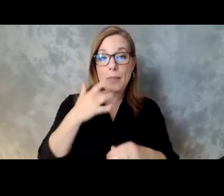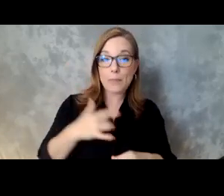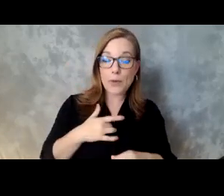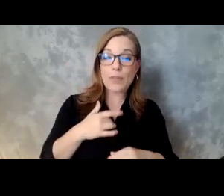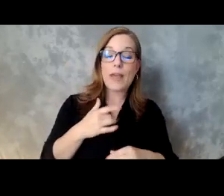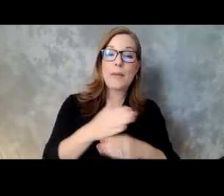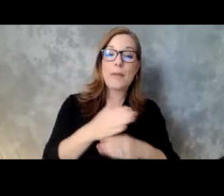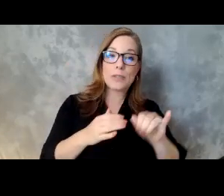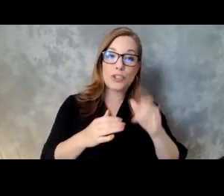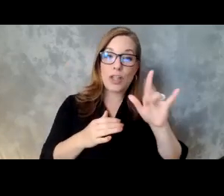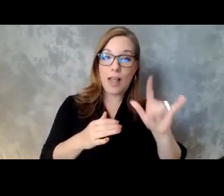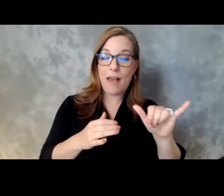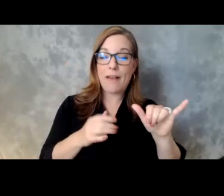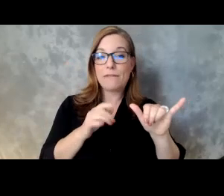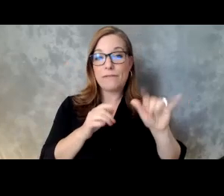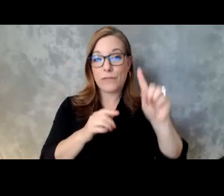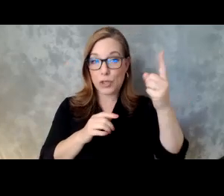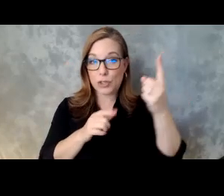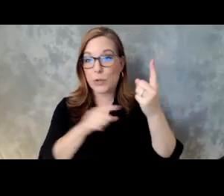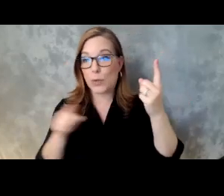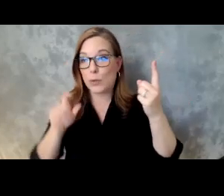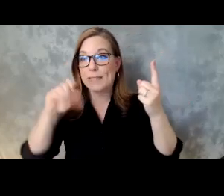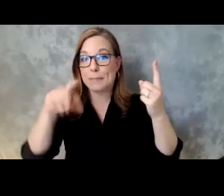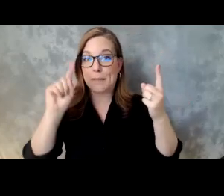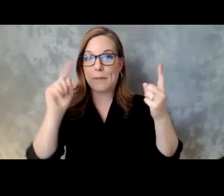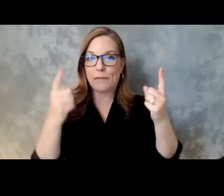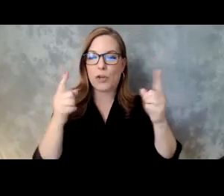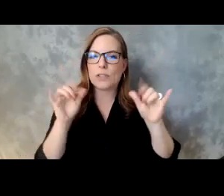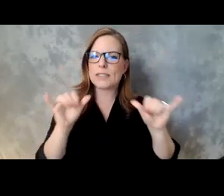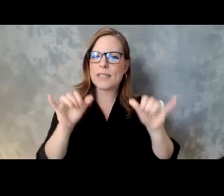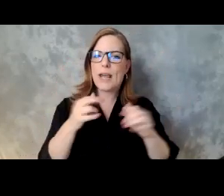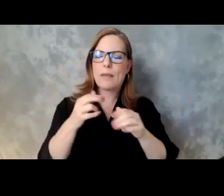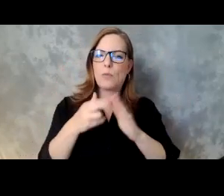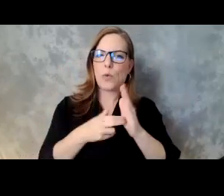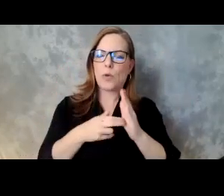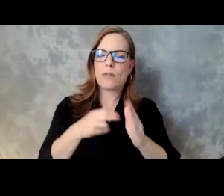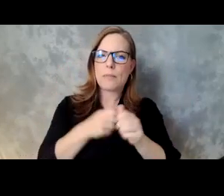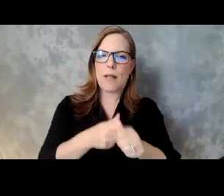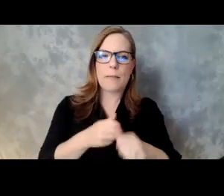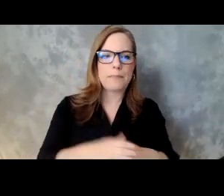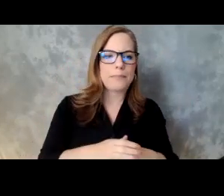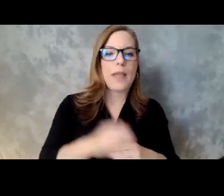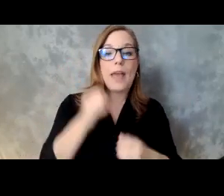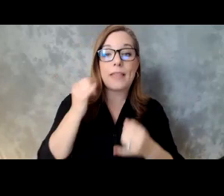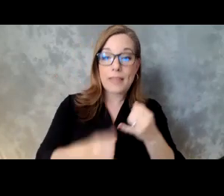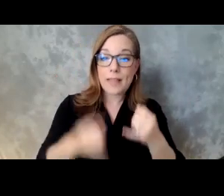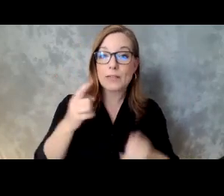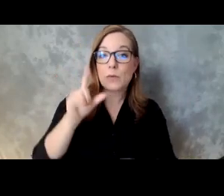and September one remain the same. And finally in 2025–26 all children are eligible if